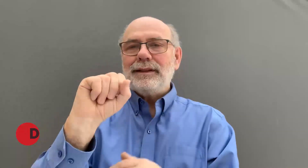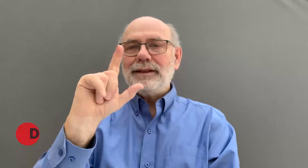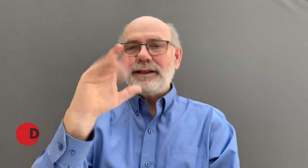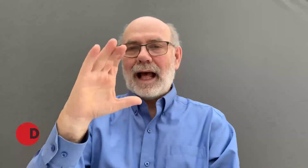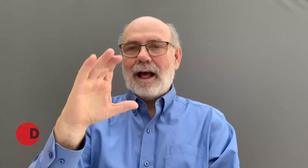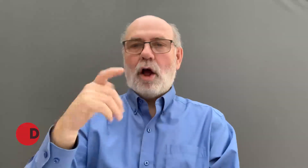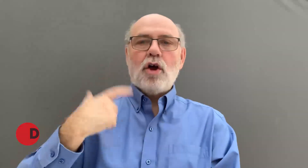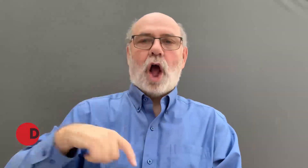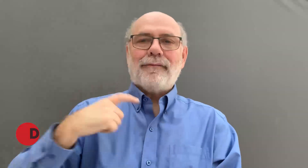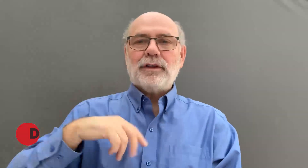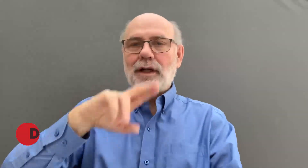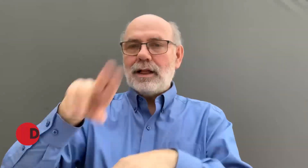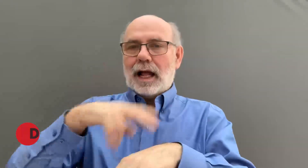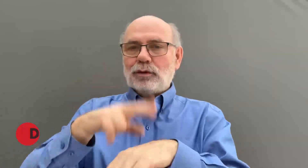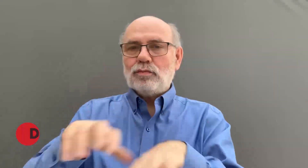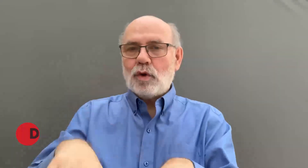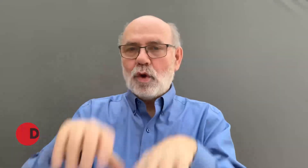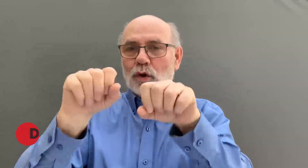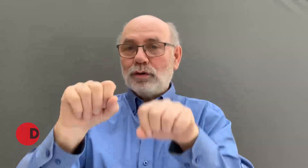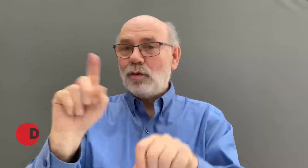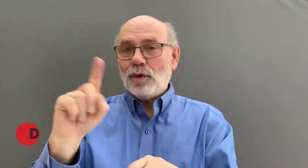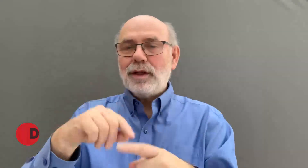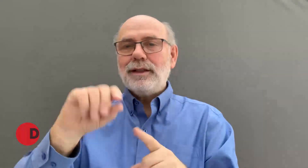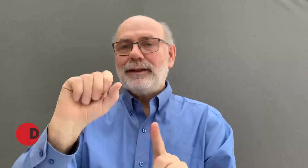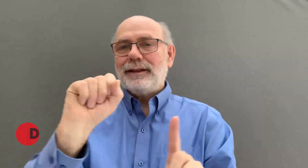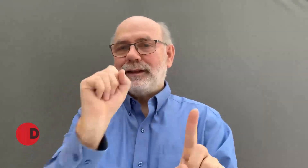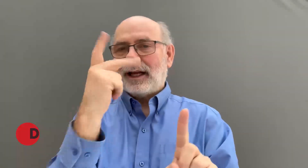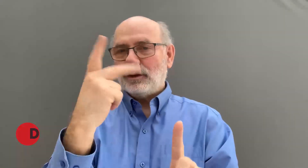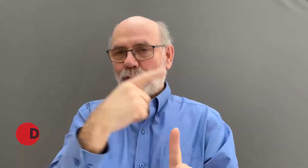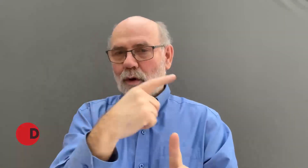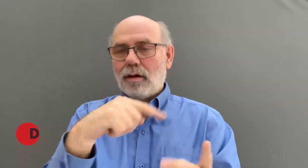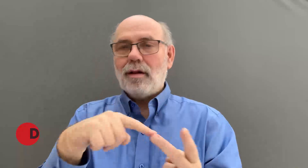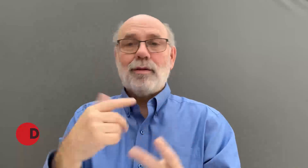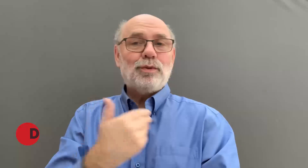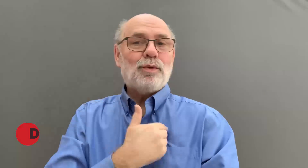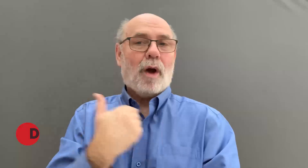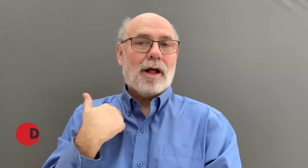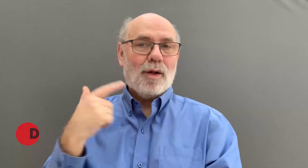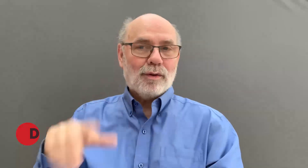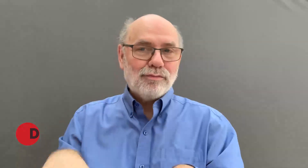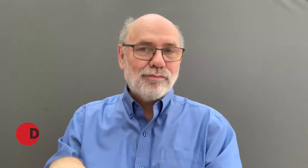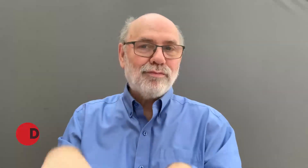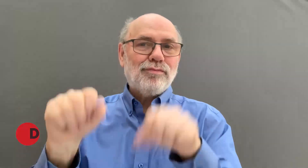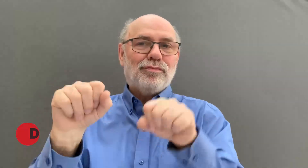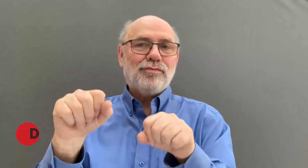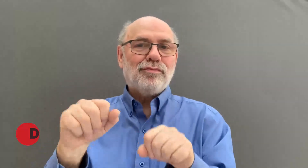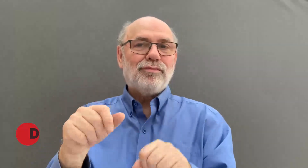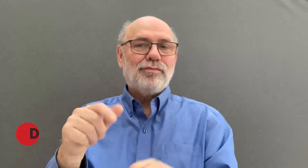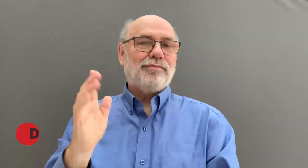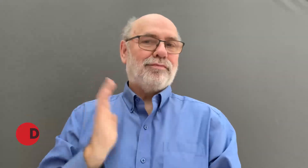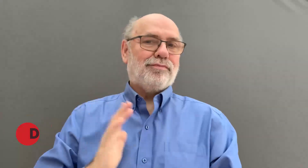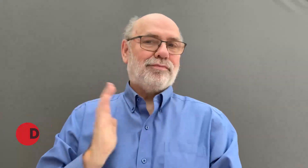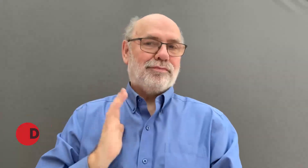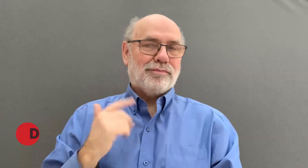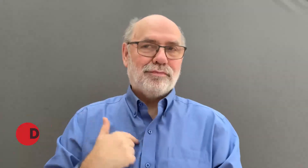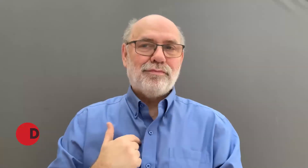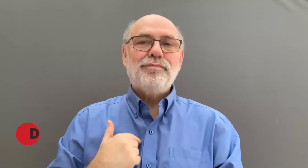the SLIC national conferences in Saskatchewan and Toronto.